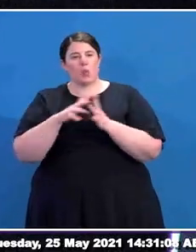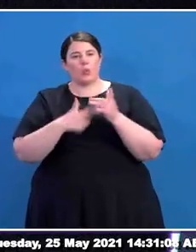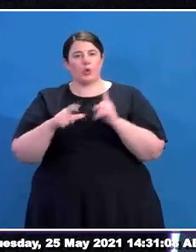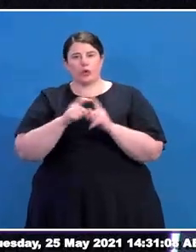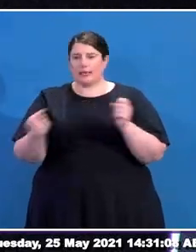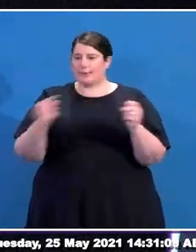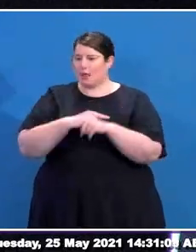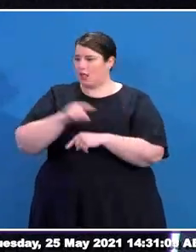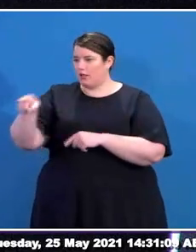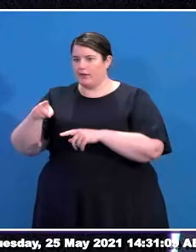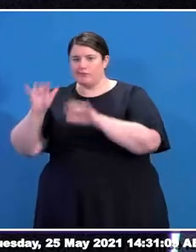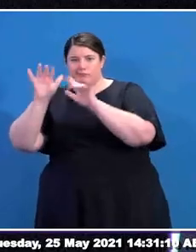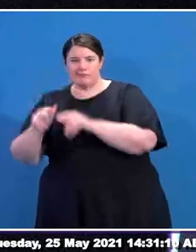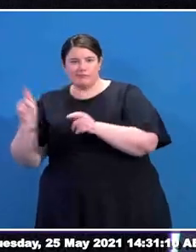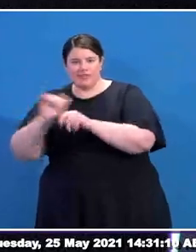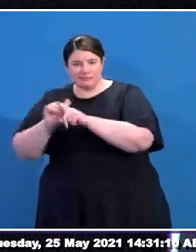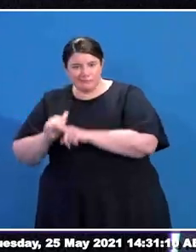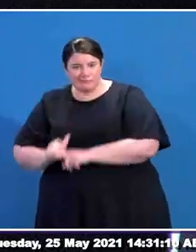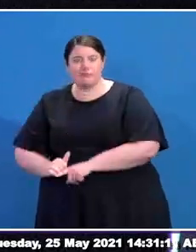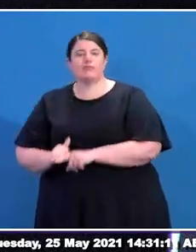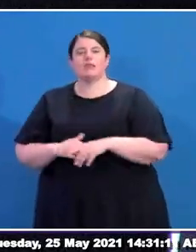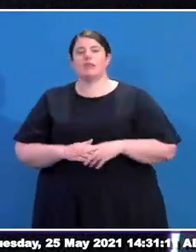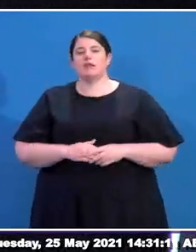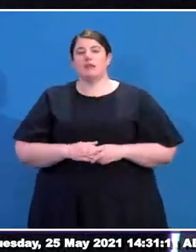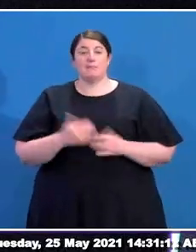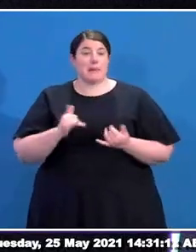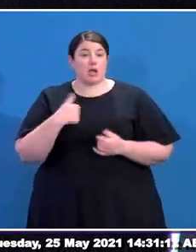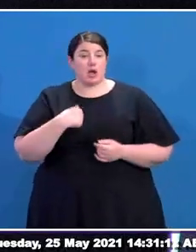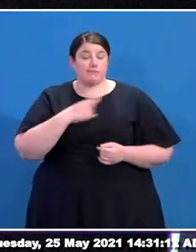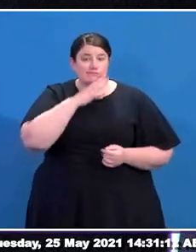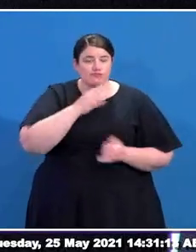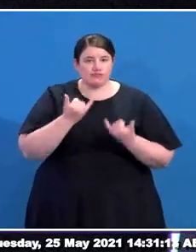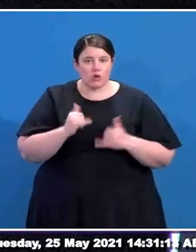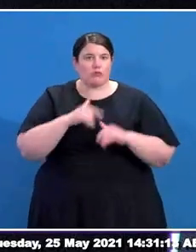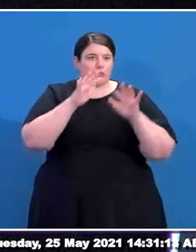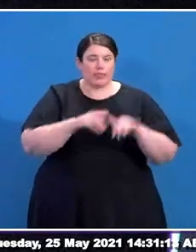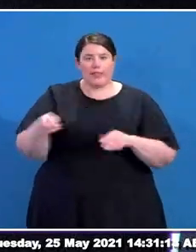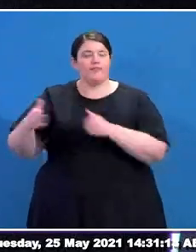I didn't understand, or in some cases people think of something afterwards,